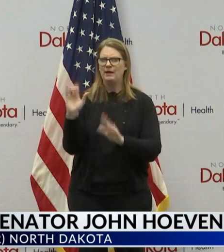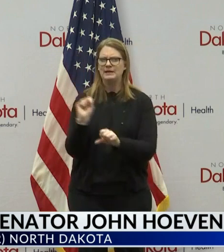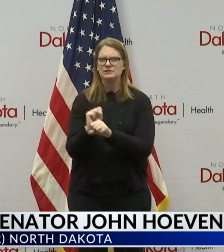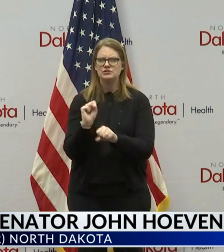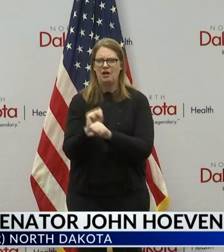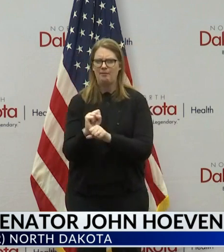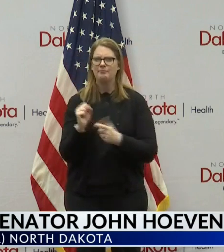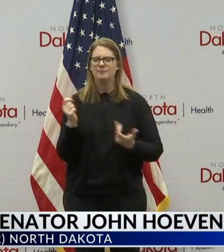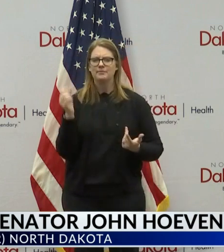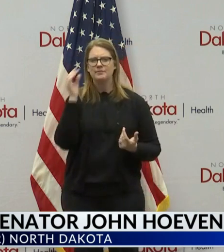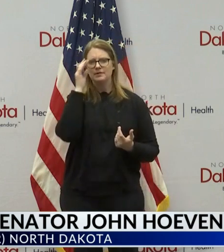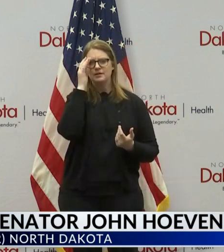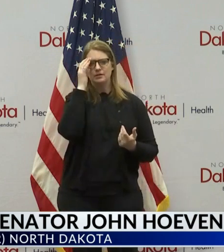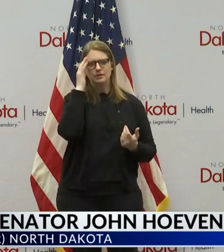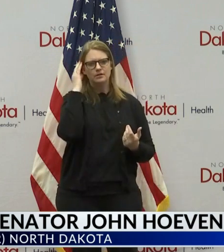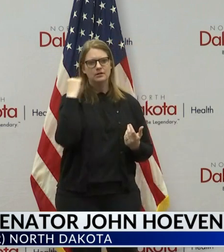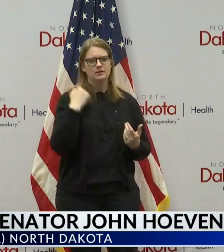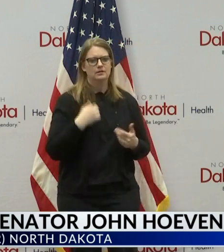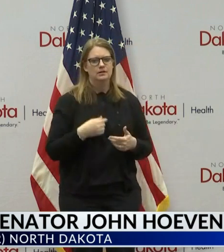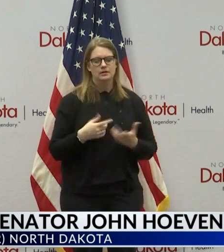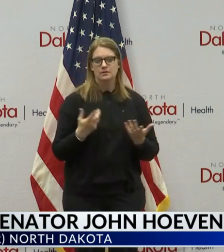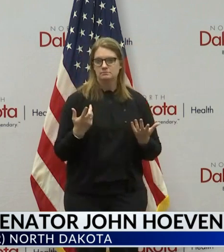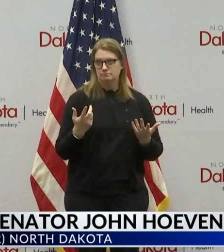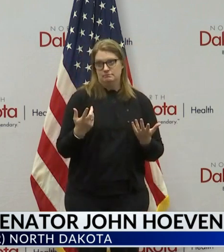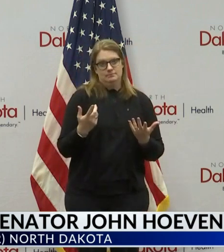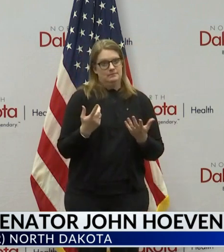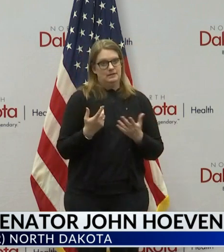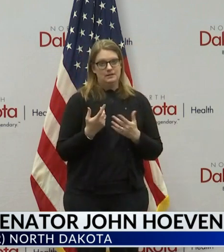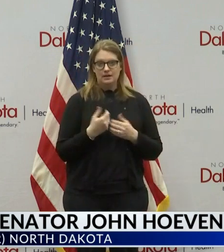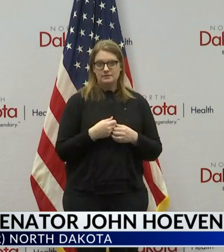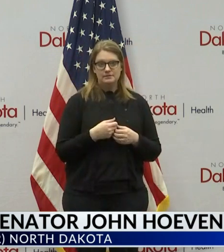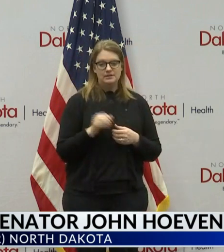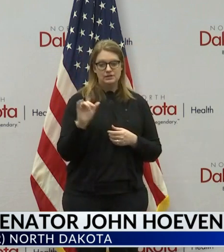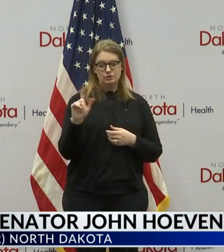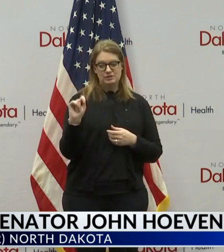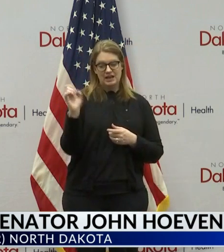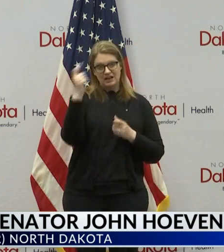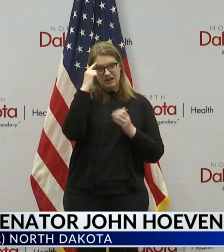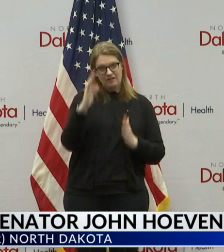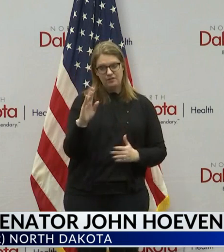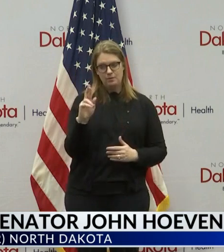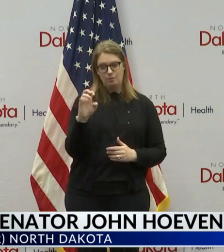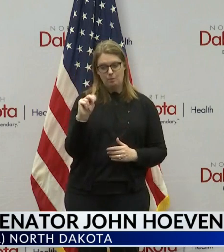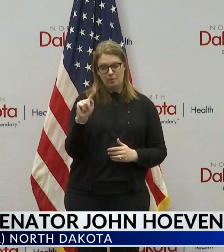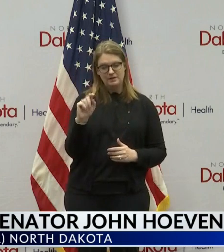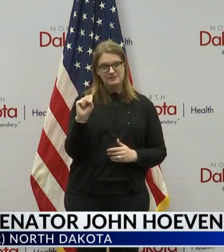LIEUTENANT GOVERNOR IS DOING A HECK OF A JOB BECAUSE THERE